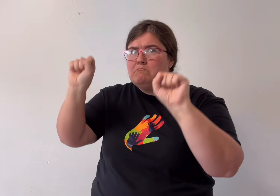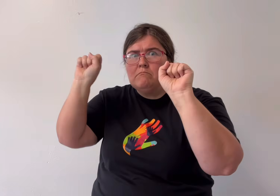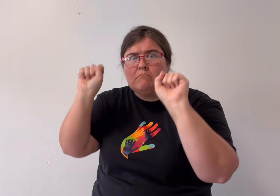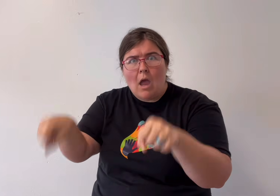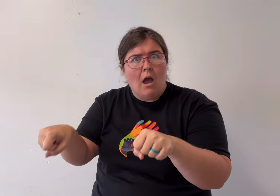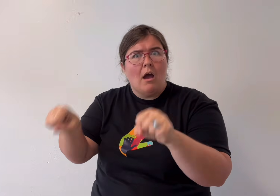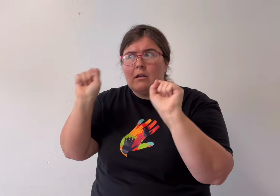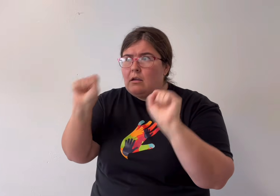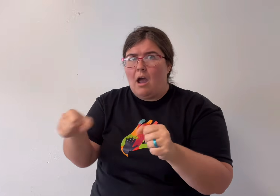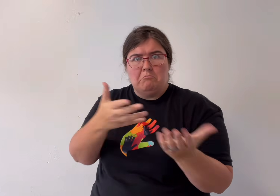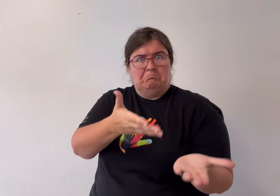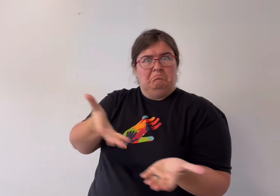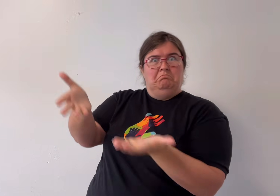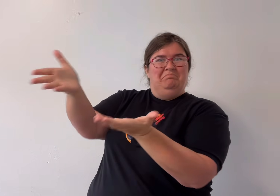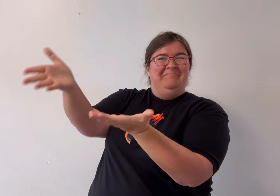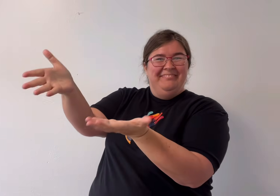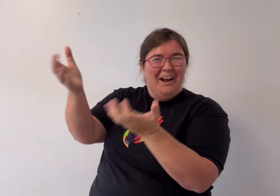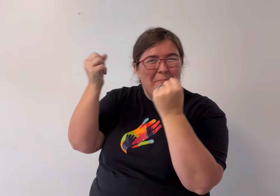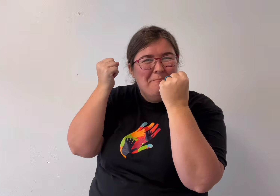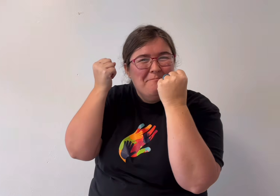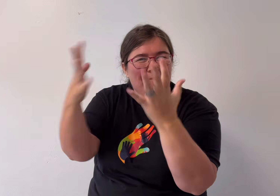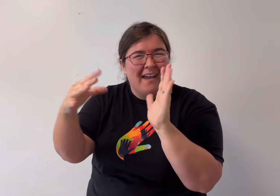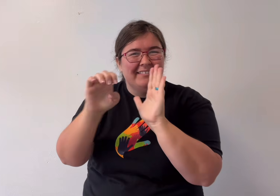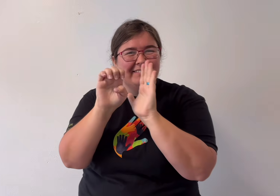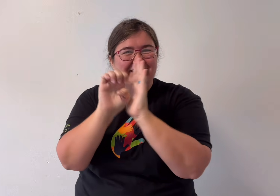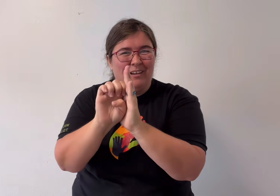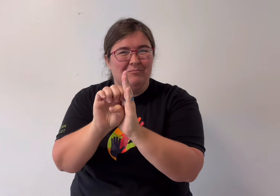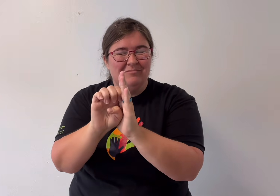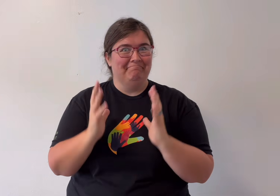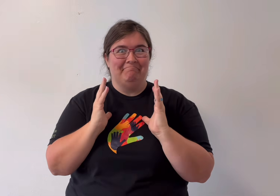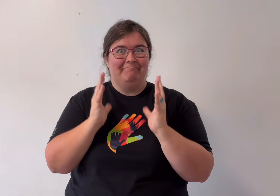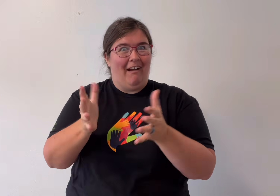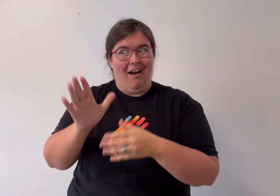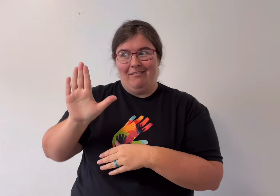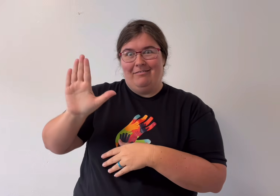go right ahead. There are so many of these examples and it's totally fine to learn their way